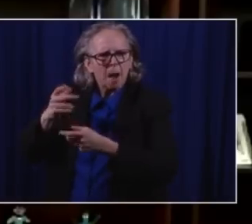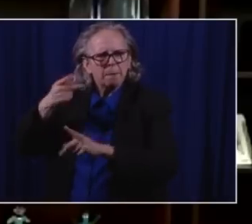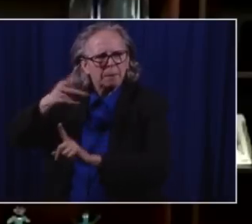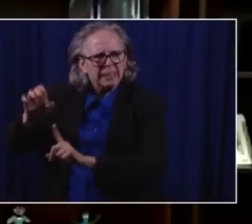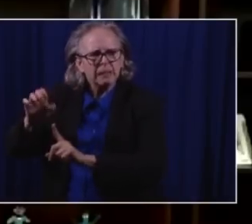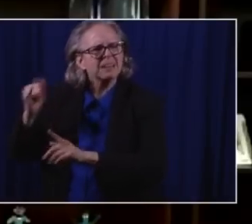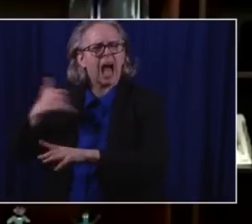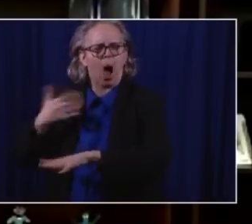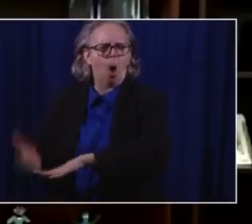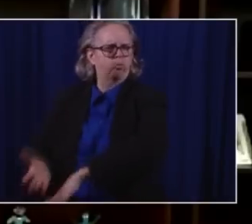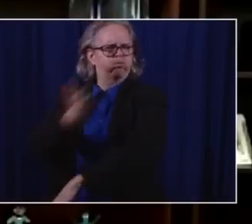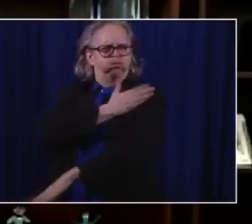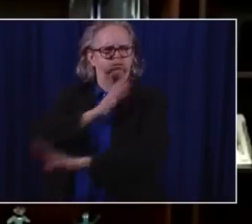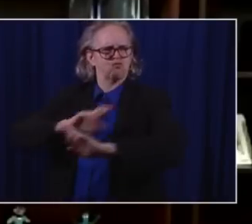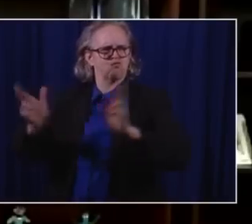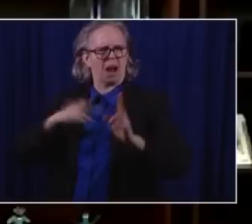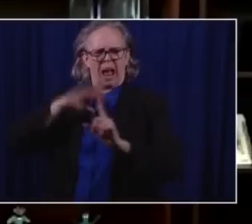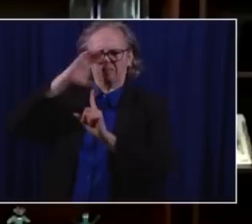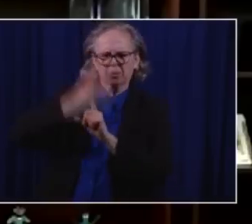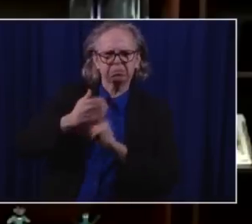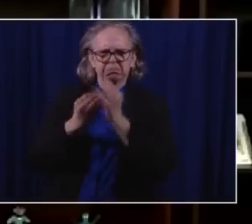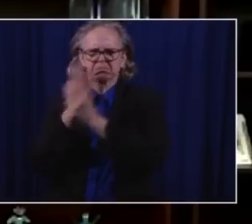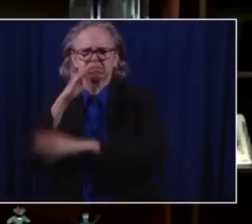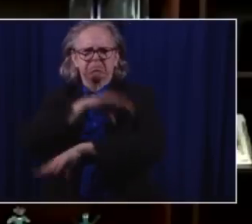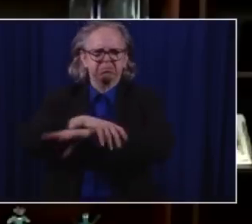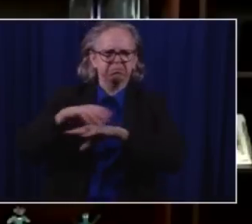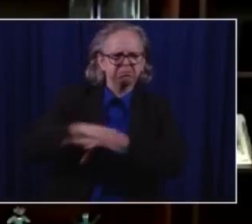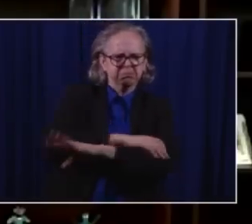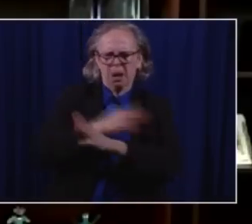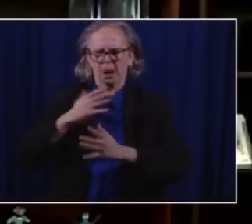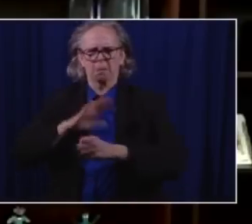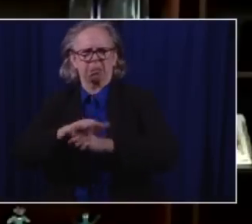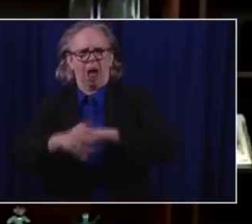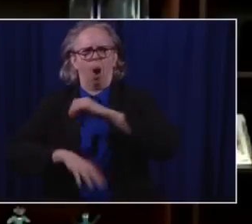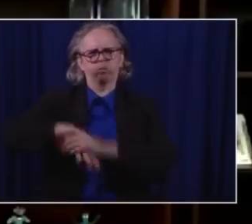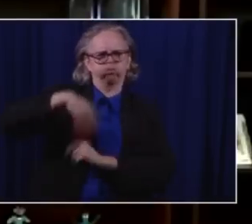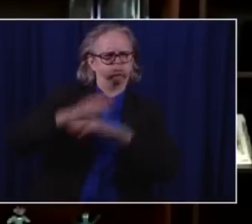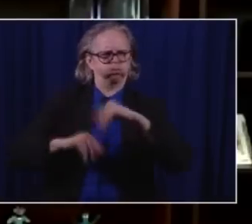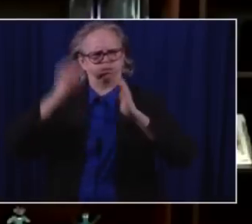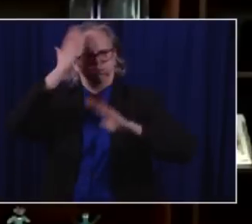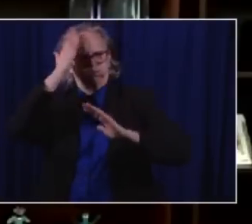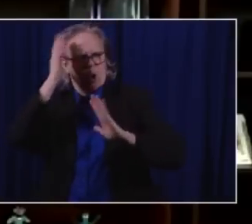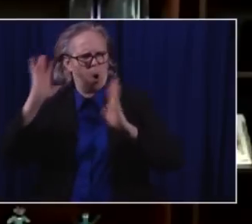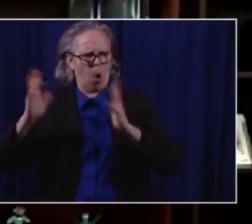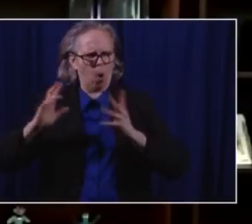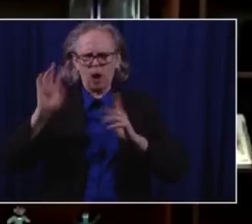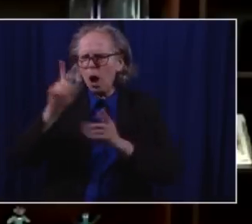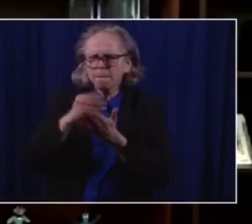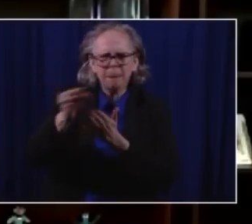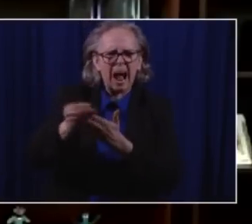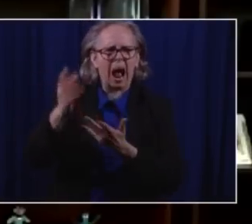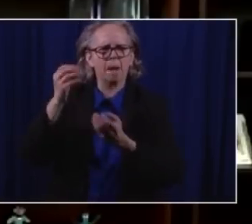with not having adequate ppe not really sure where we had in terms of the supply left we've really improved dramatically in